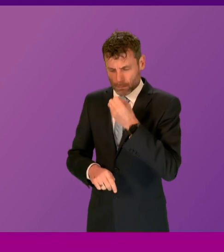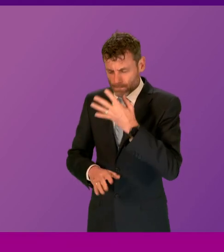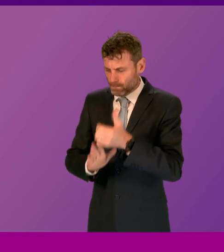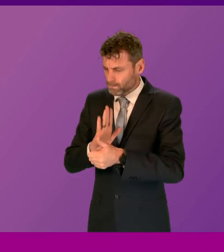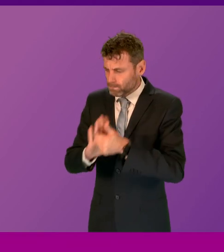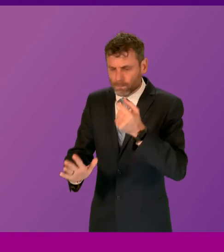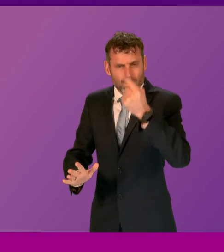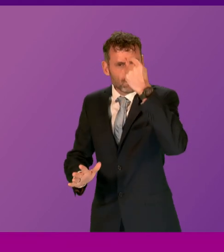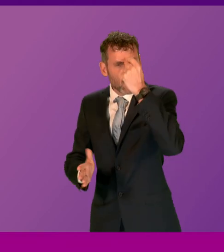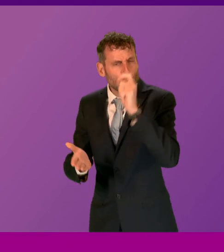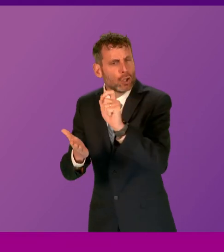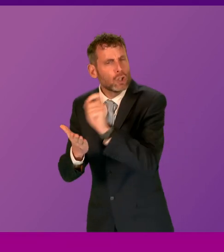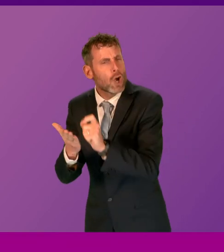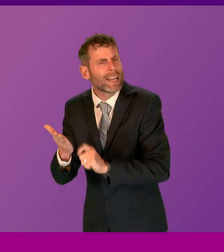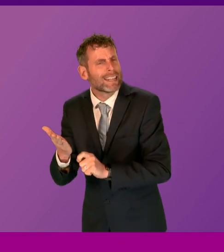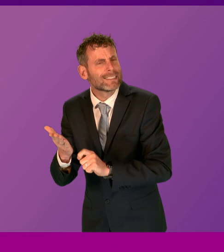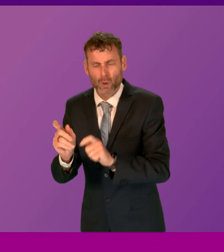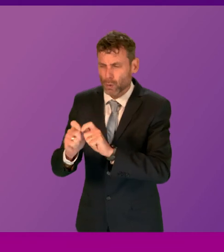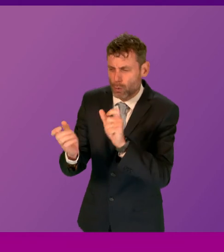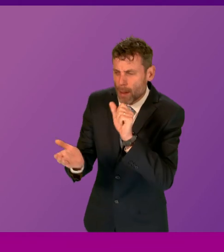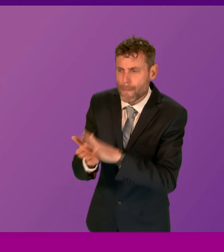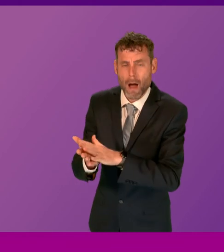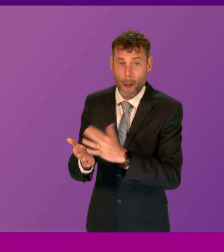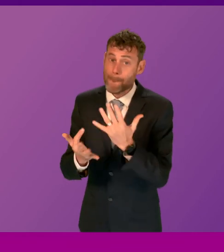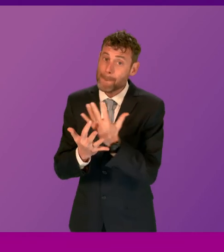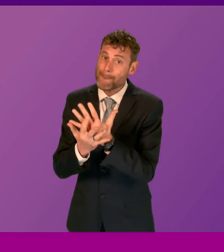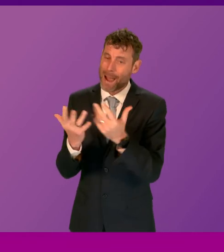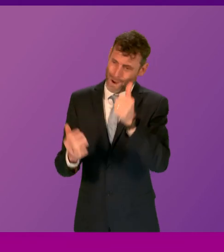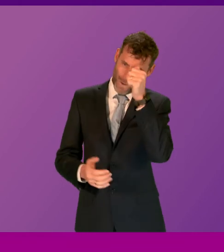Many of us in the chamber will have been questioned by Nick, no doubt quite robustly, whether